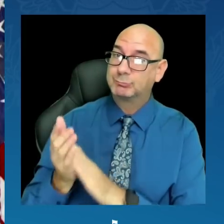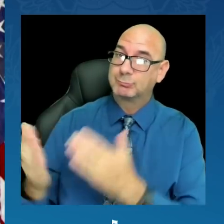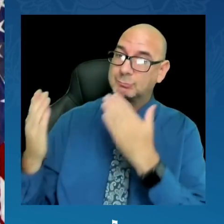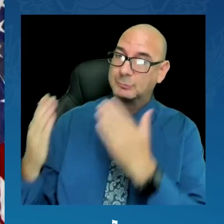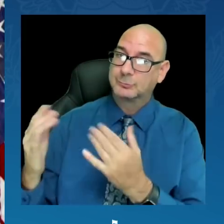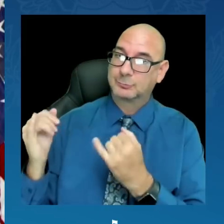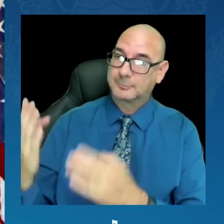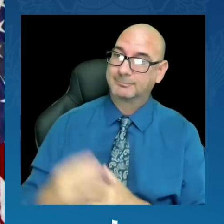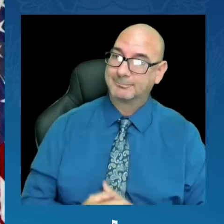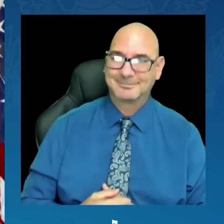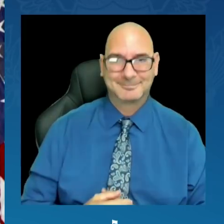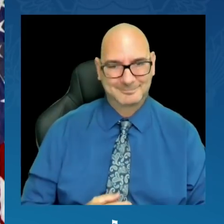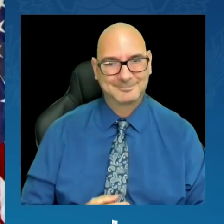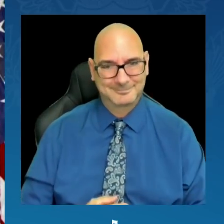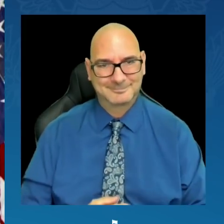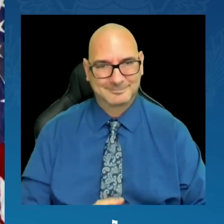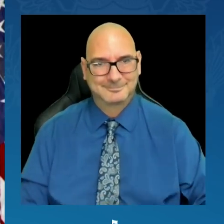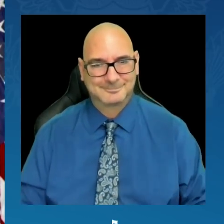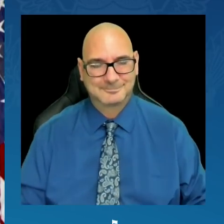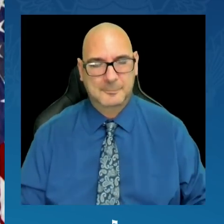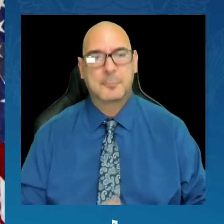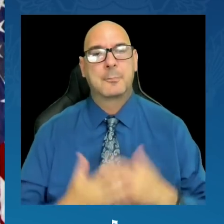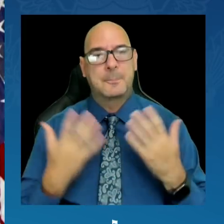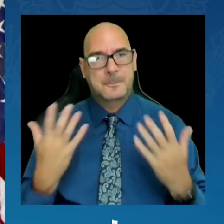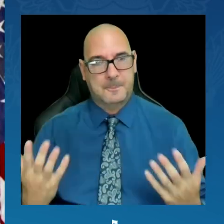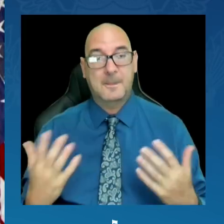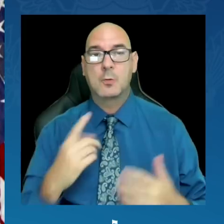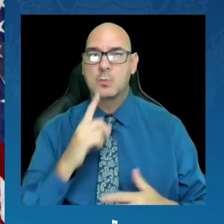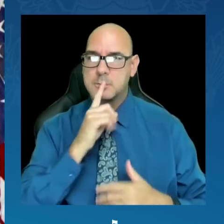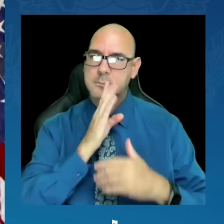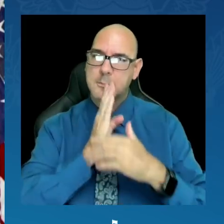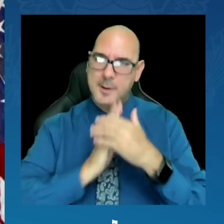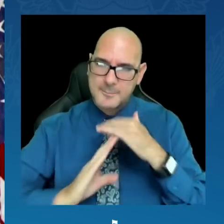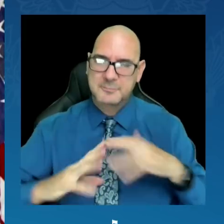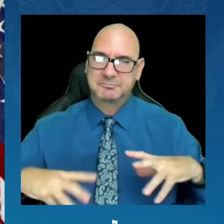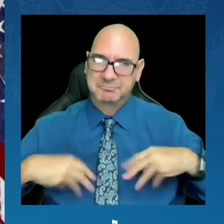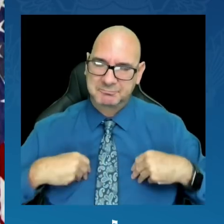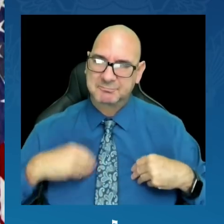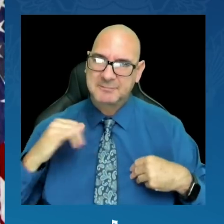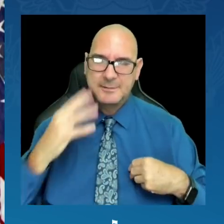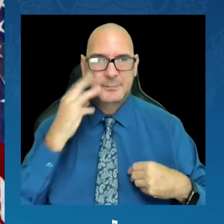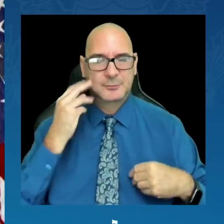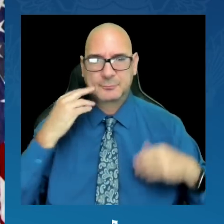So it's a humbling experience to be in politics. But there are great moments and this is one of them.